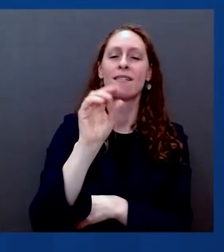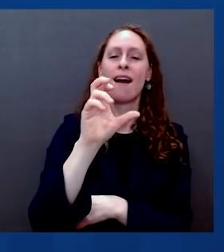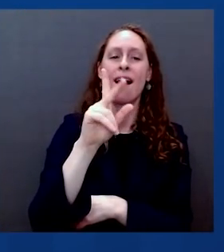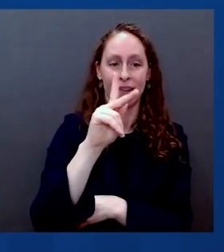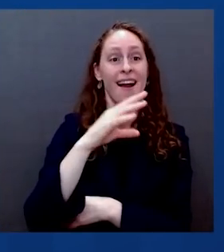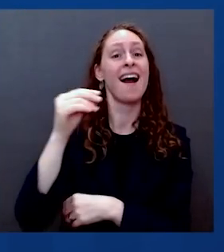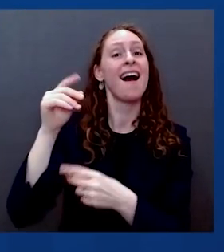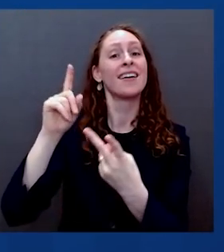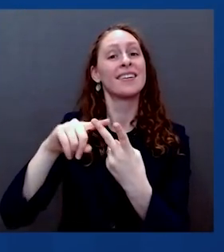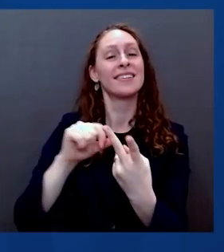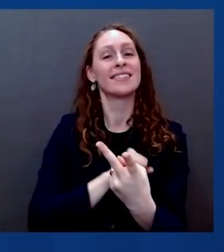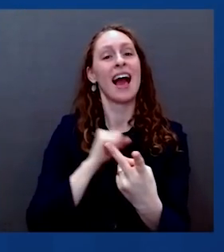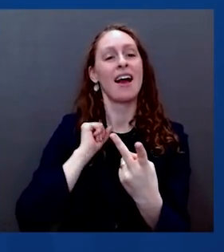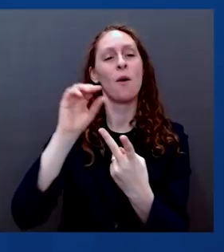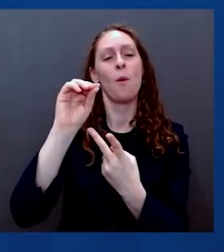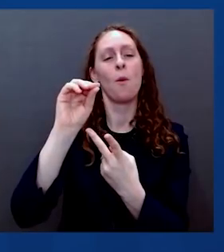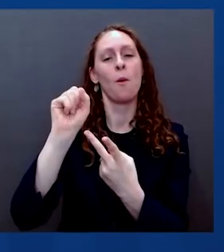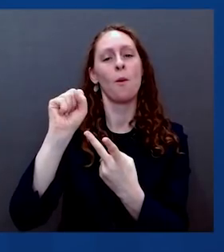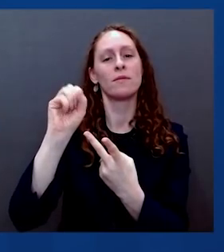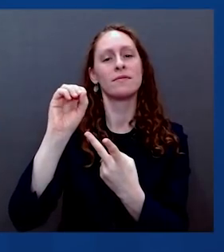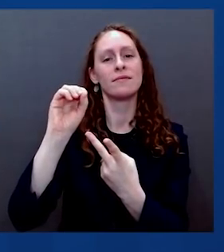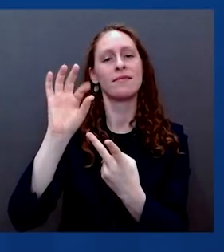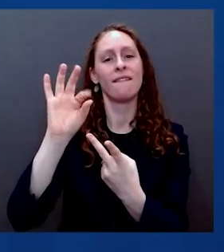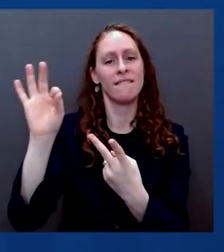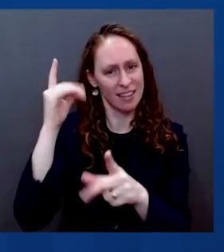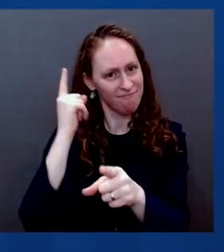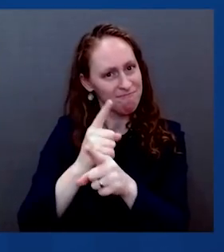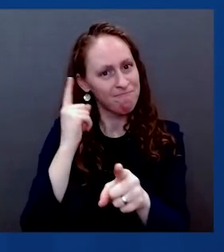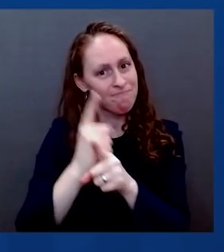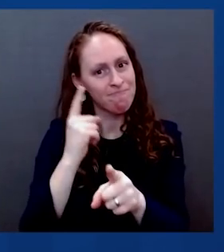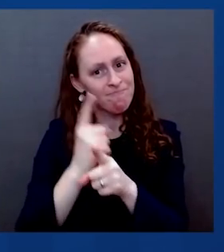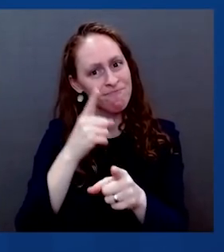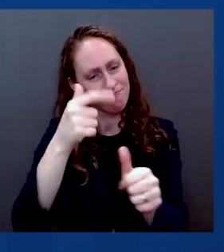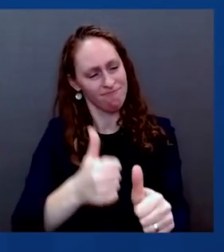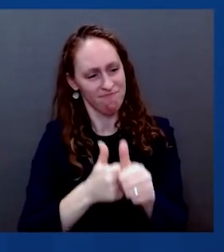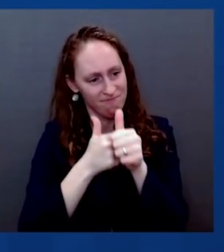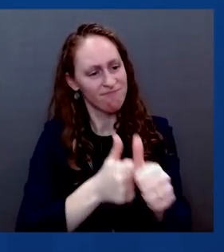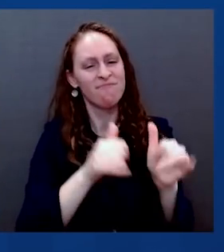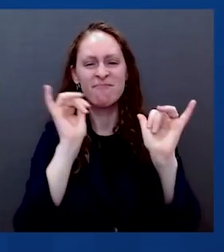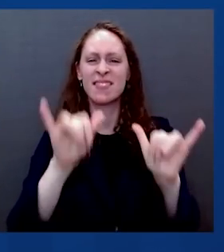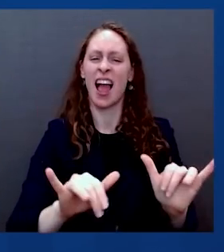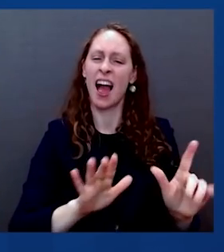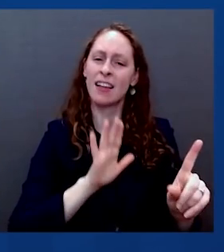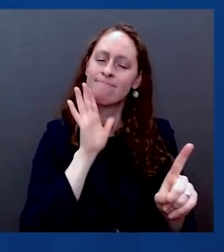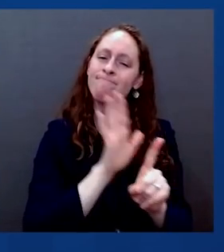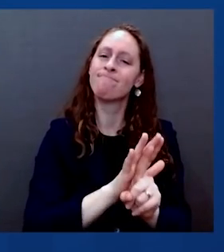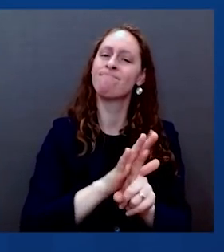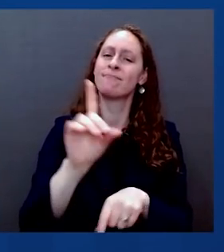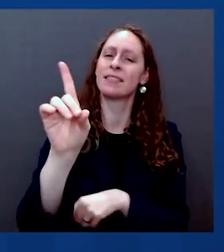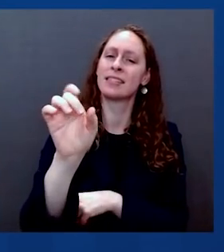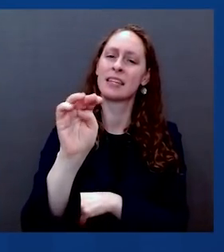And what's been the reaction of Republicans in Georgia? Choose the wrong way, the undemocratic way.